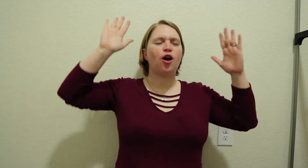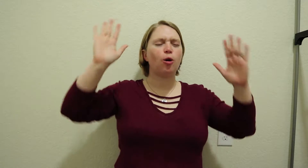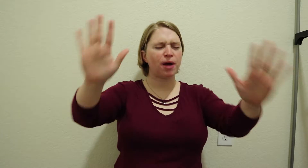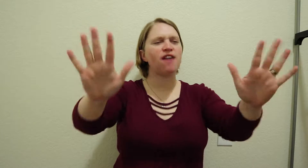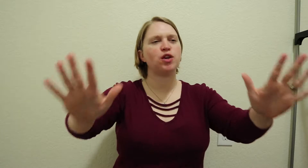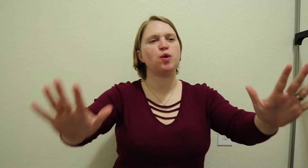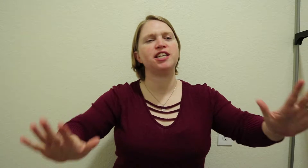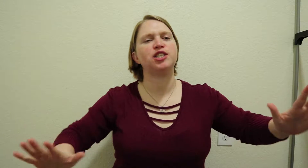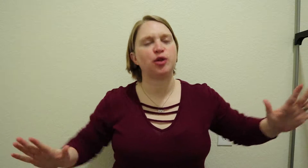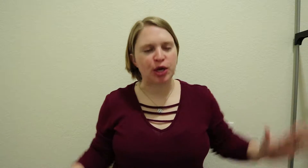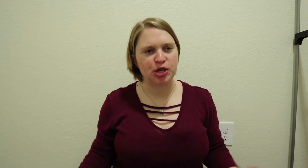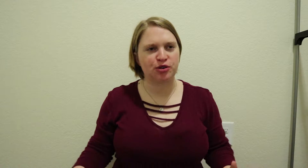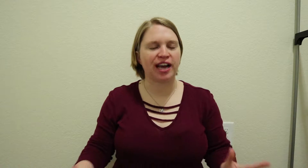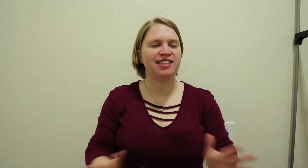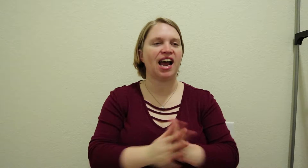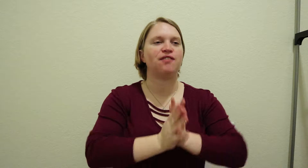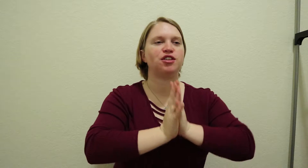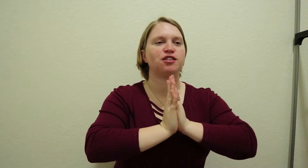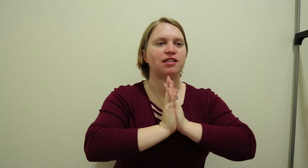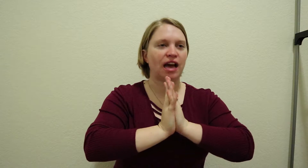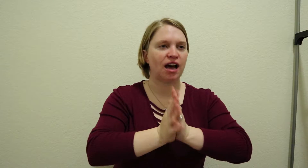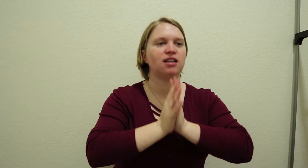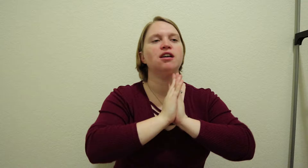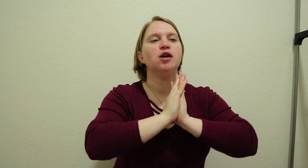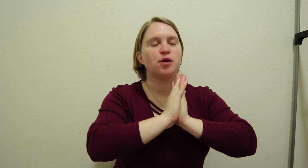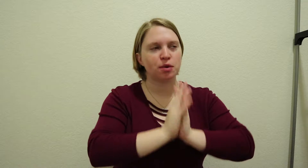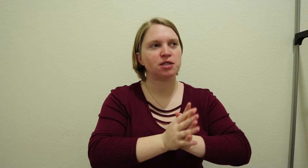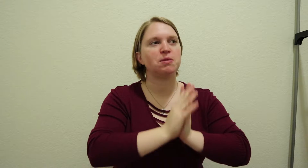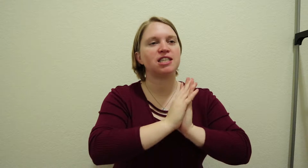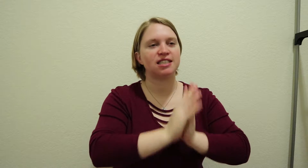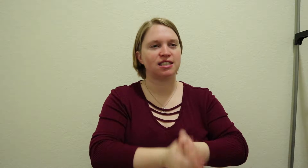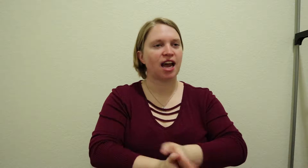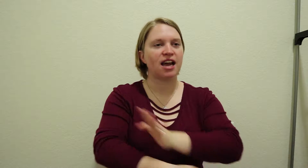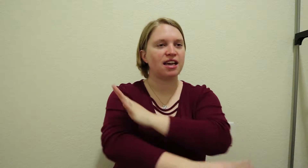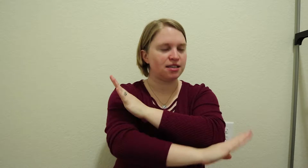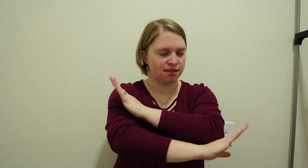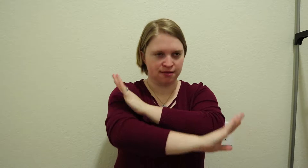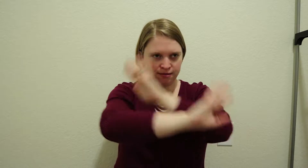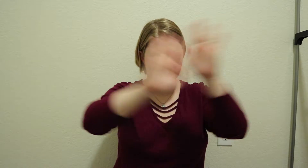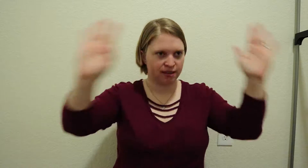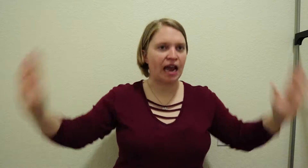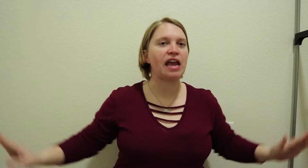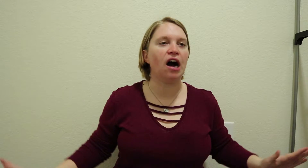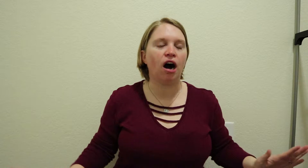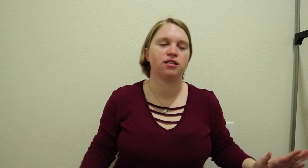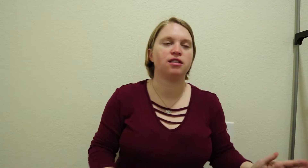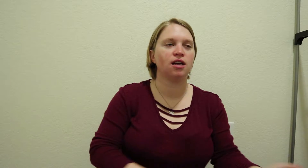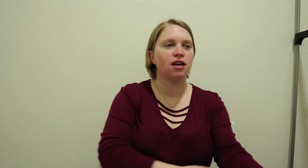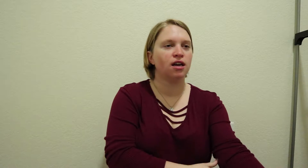Hope everyone is doing great after that Christmas Day chaos